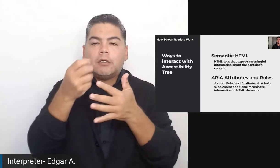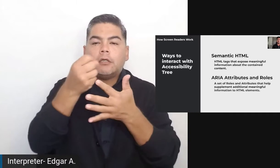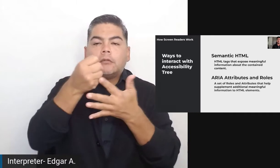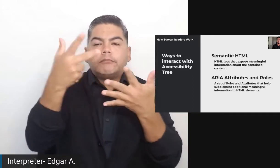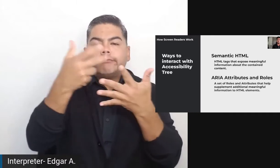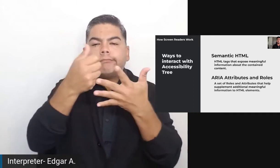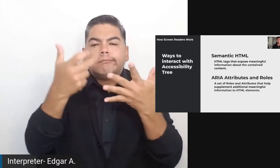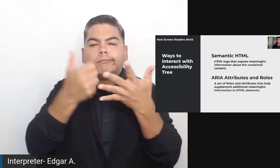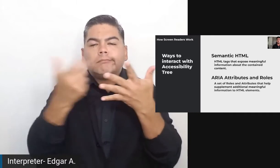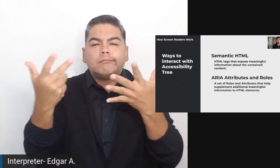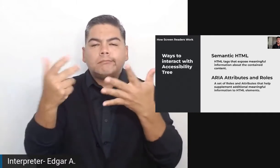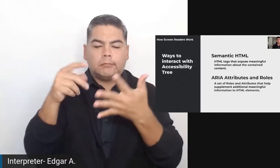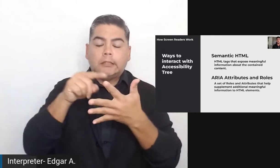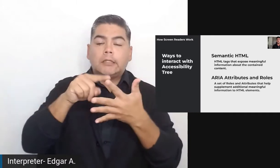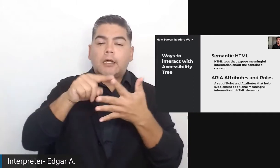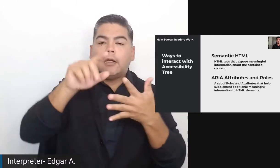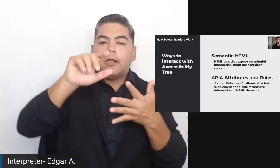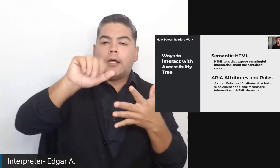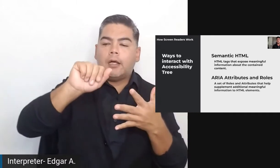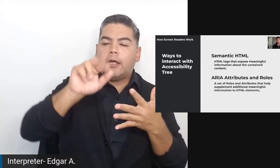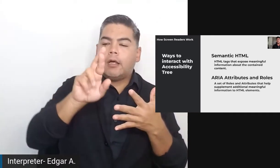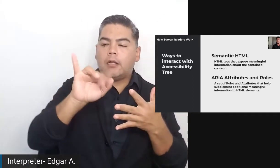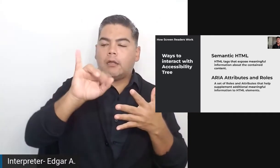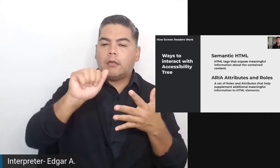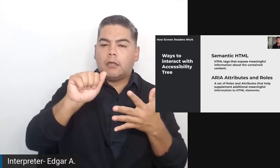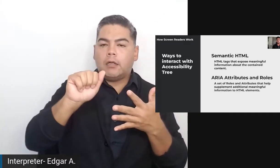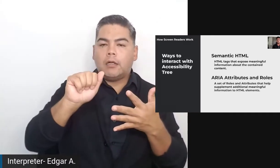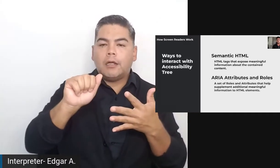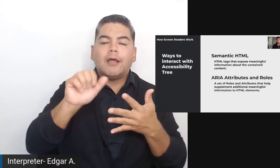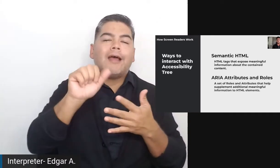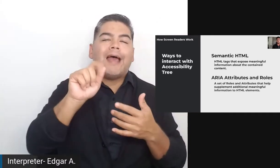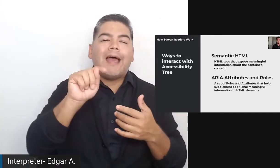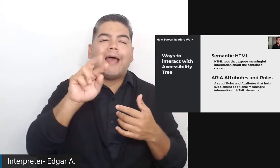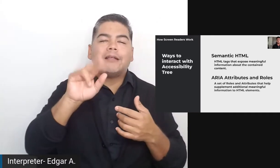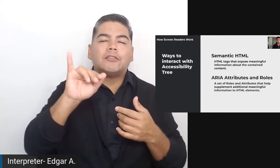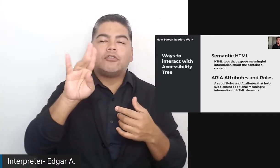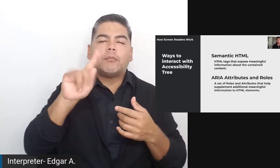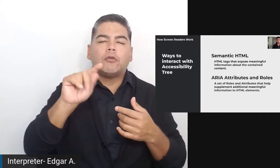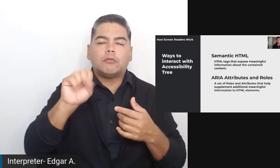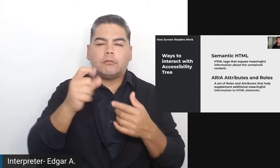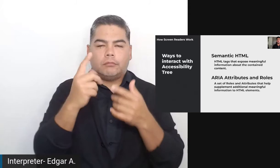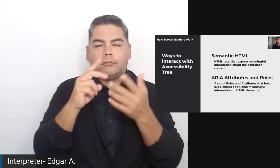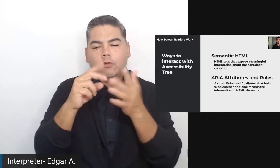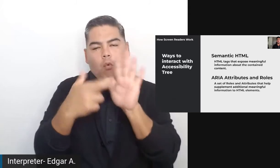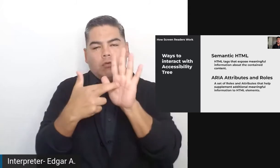ARIA Attributes and Roles in itself is a bigger topic but for the purpose of this lightning session,